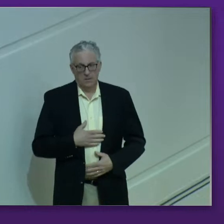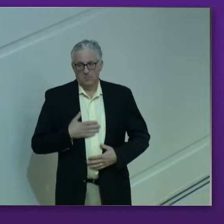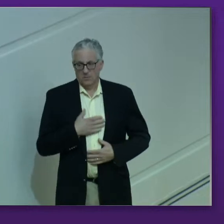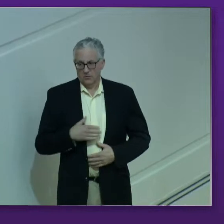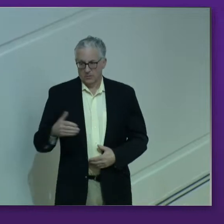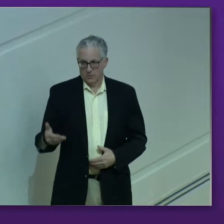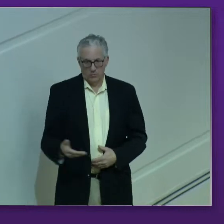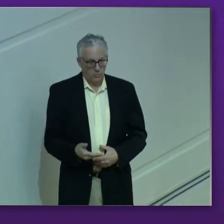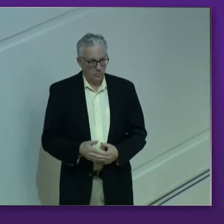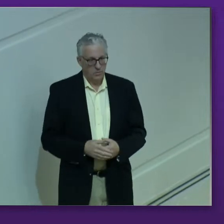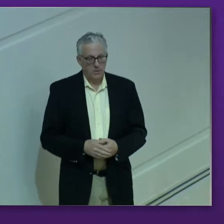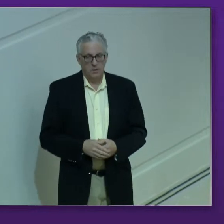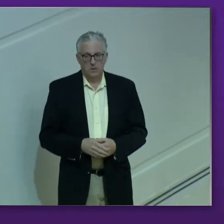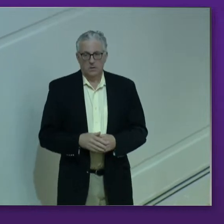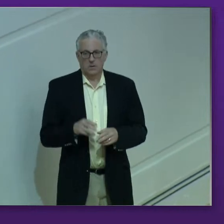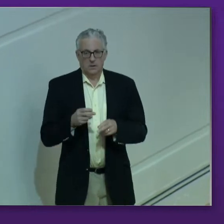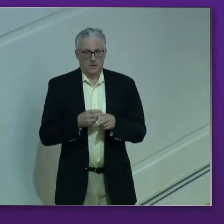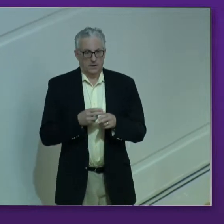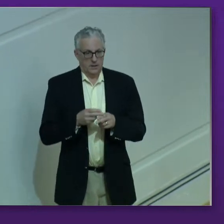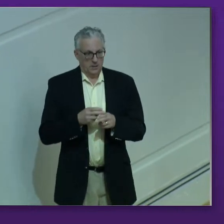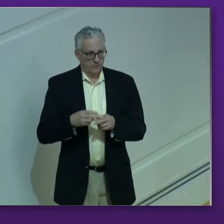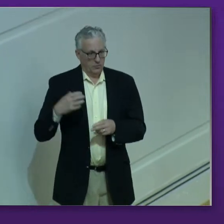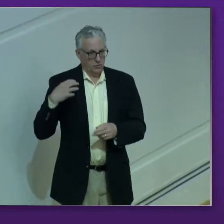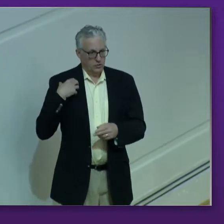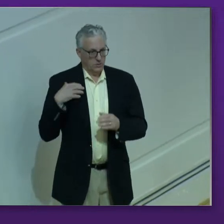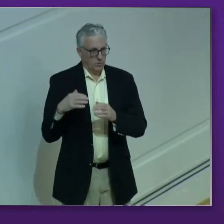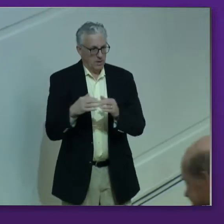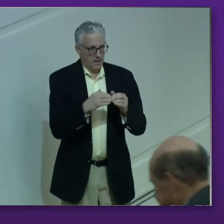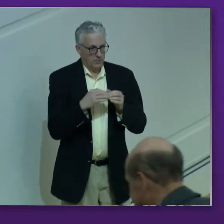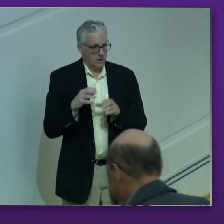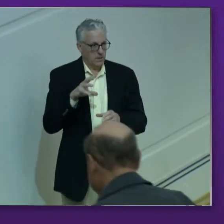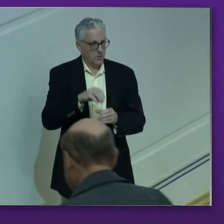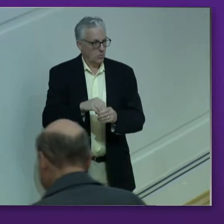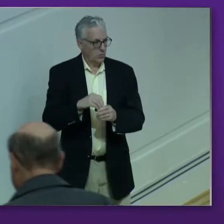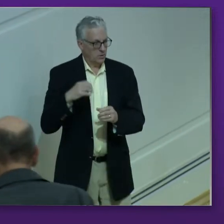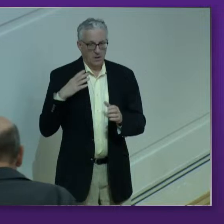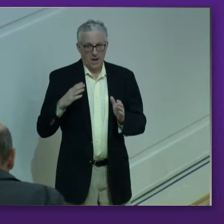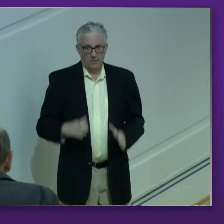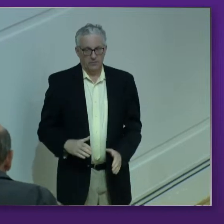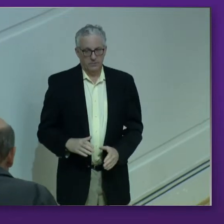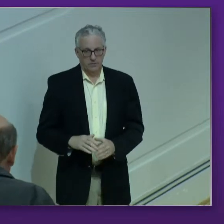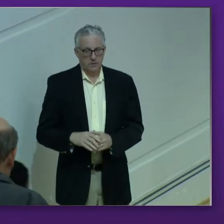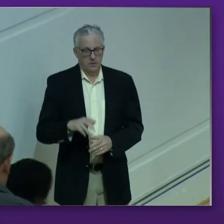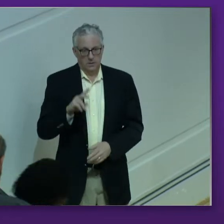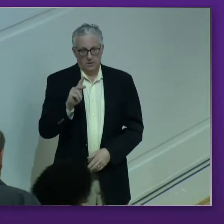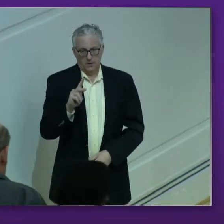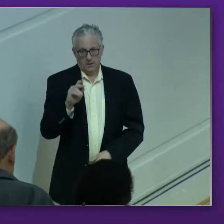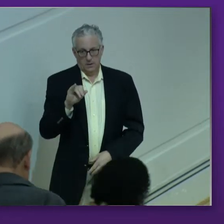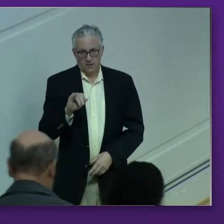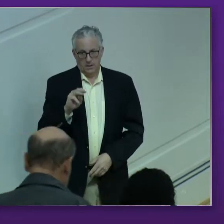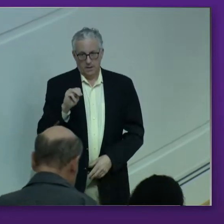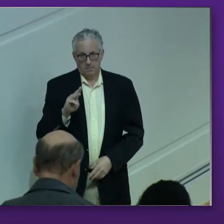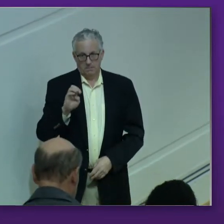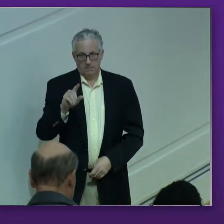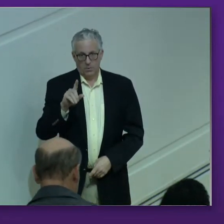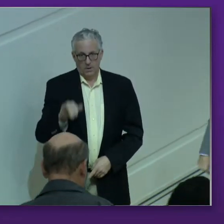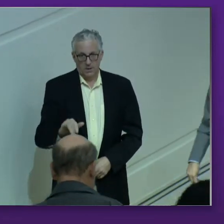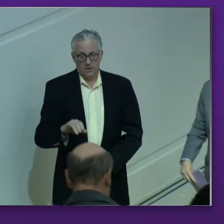FOR ALL THAT YOU DO. IT'S NOW MY PLEASURE TO